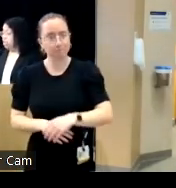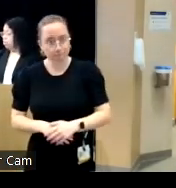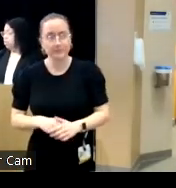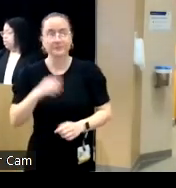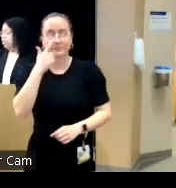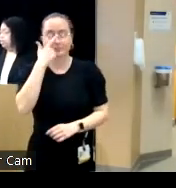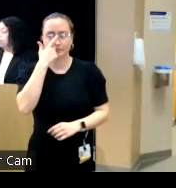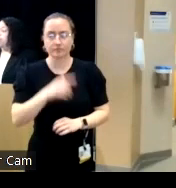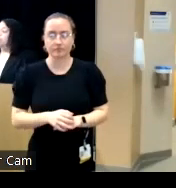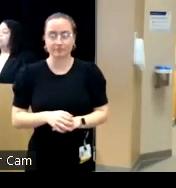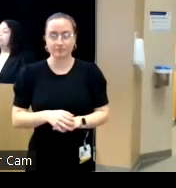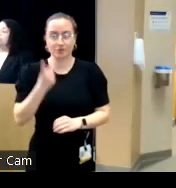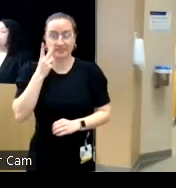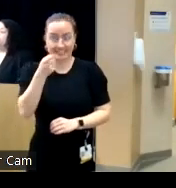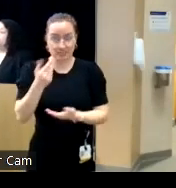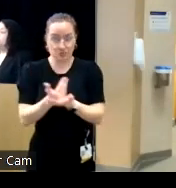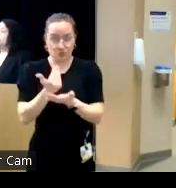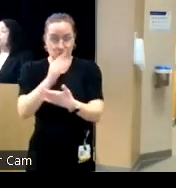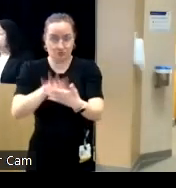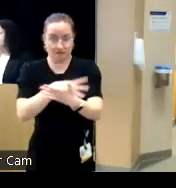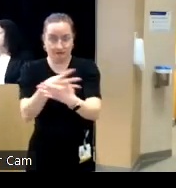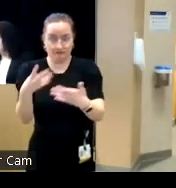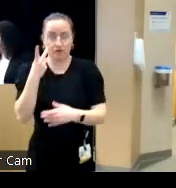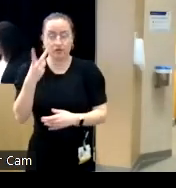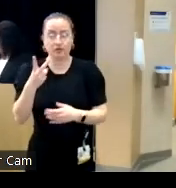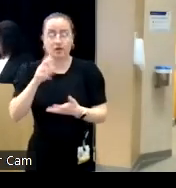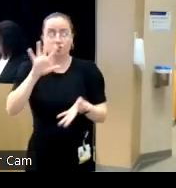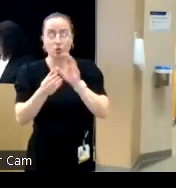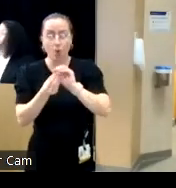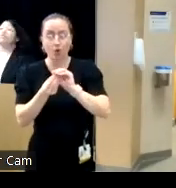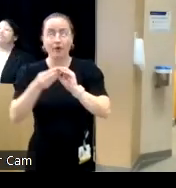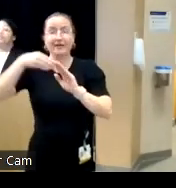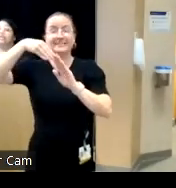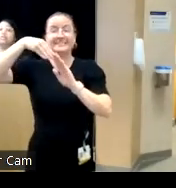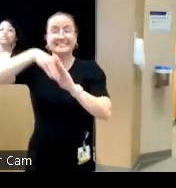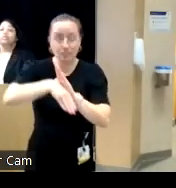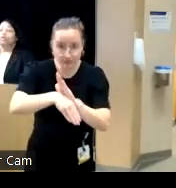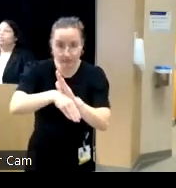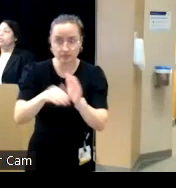this particular graph shows the total decrease in arrest rates